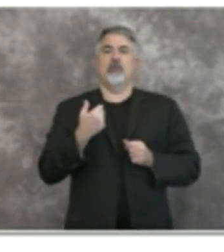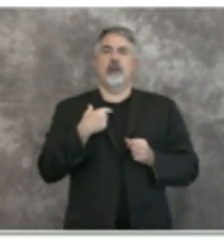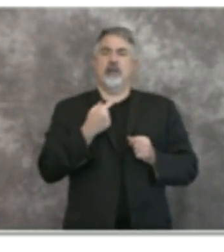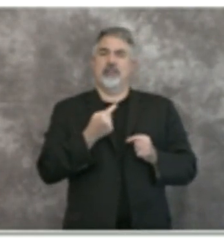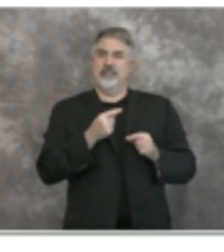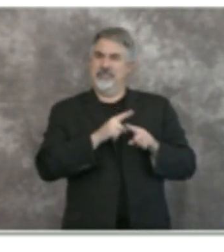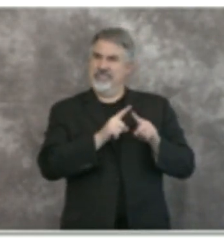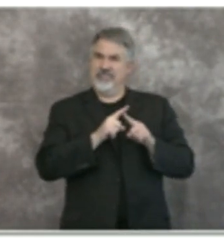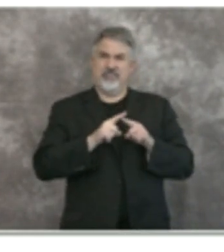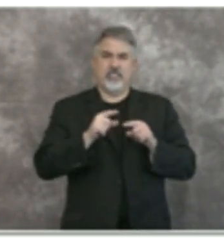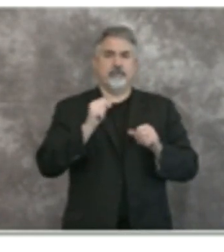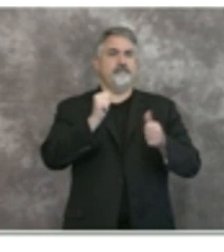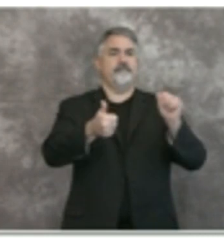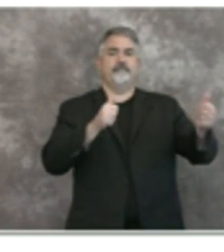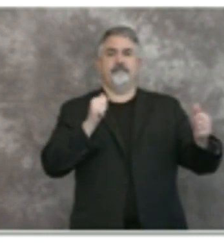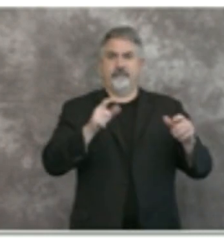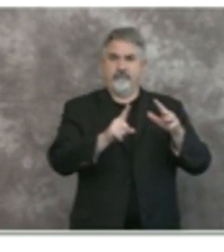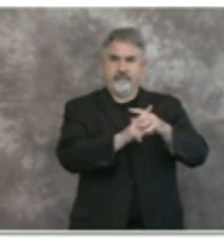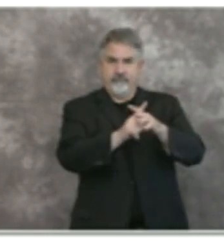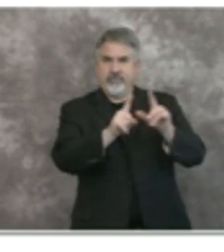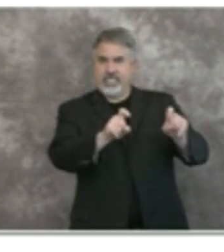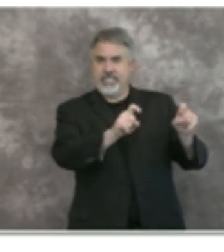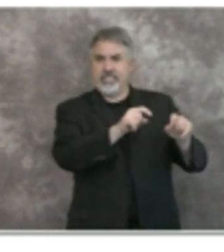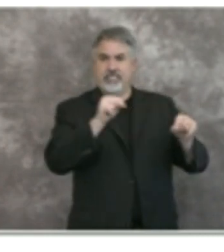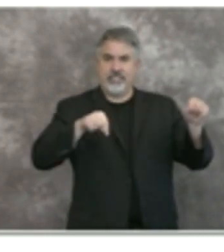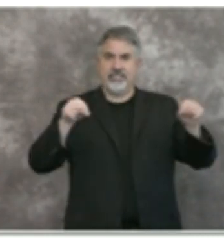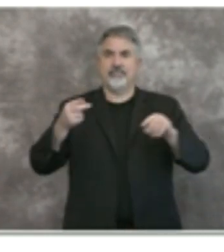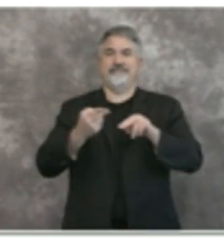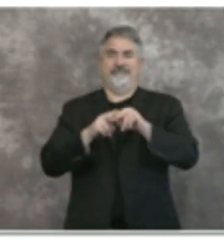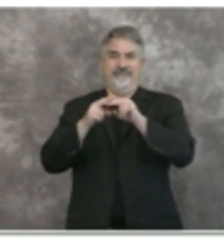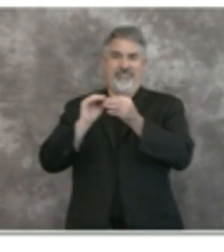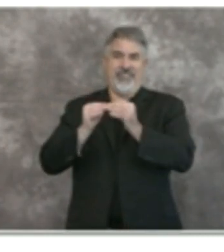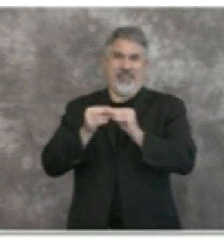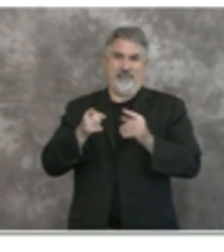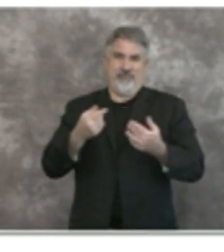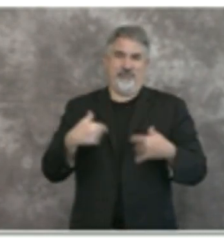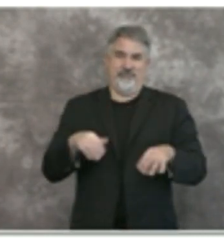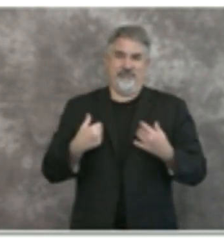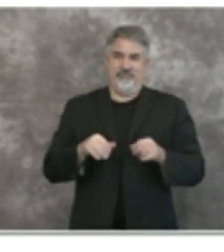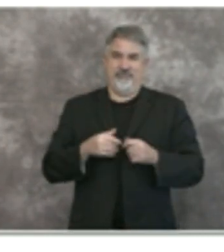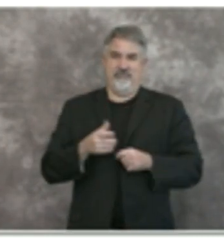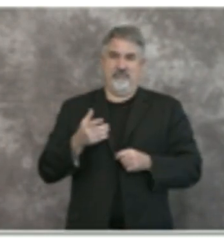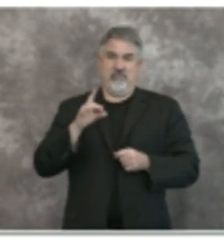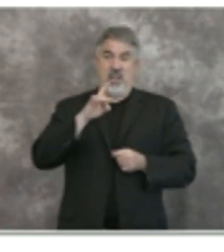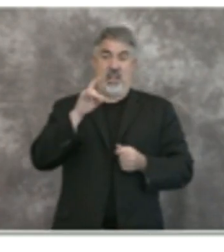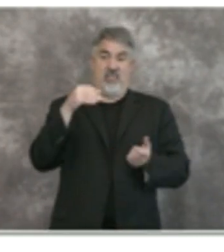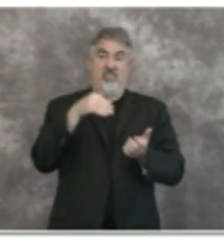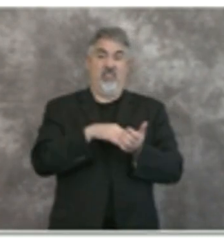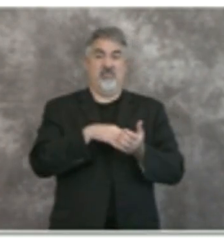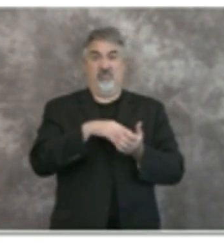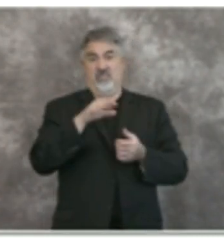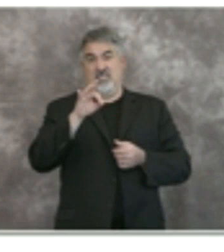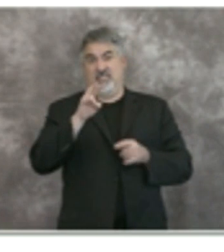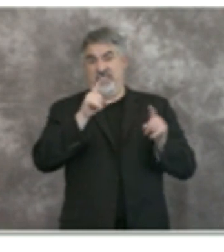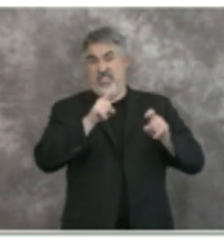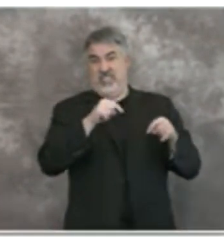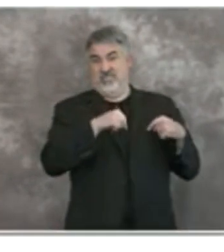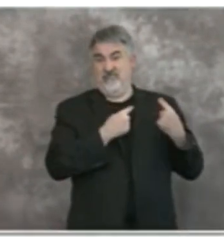THE 3500 NUMBER OUT WE WERE RUNNING LAST WEEK THIS IS ENCOURAGING AS WE CONTINUE TO WORK THROUGH ALL OF THE MYRIAD OF ISSUES RELATED TO A